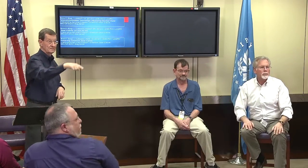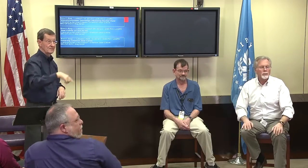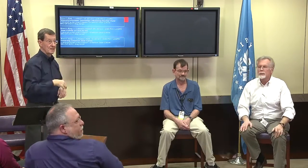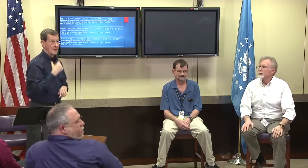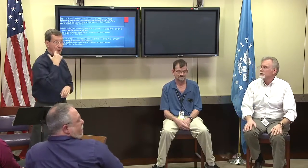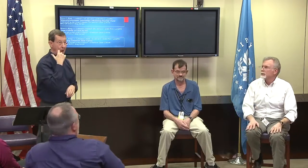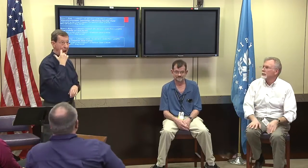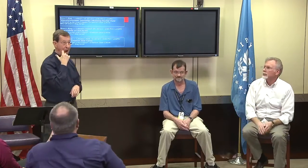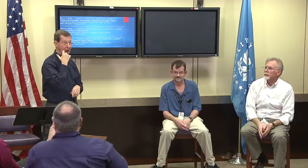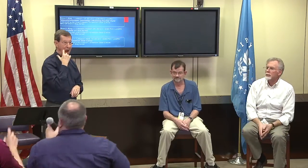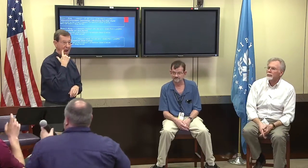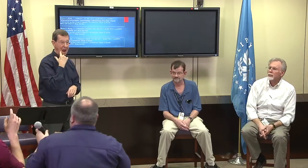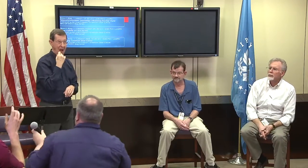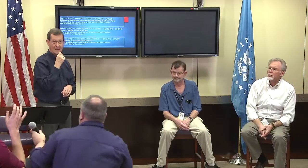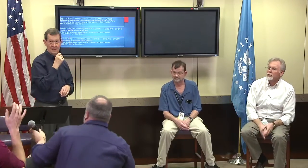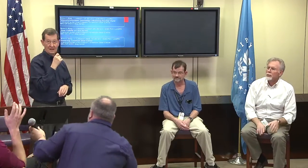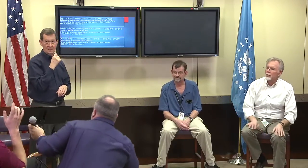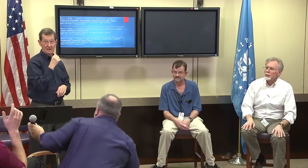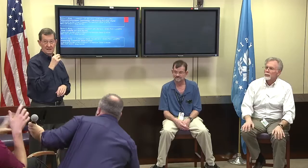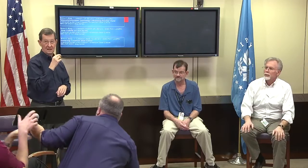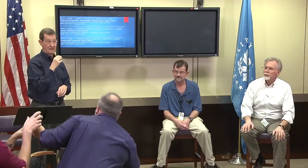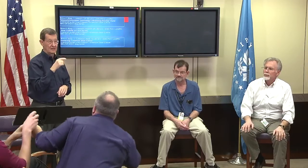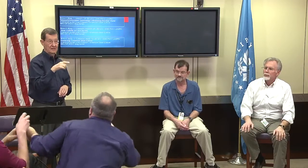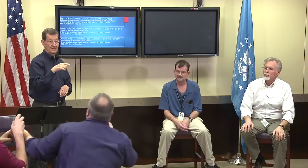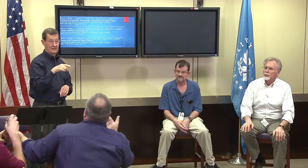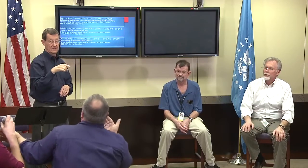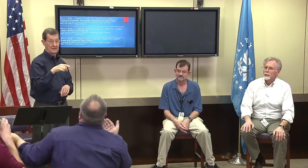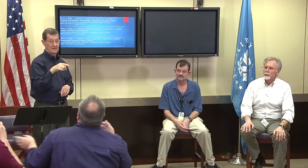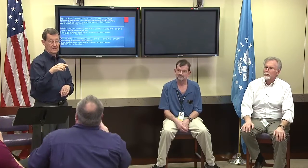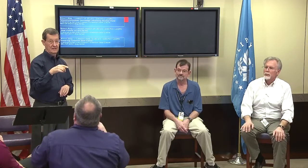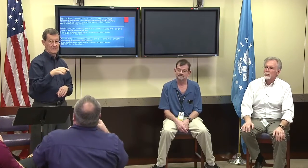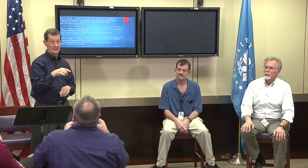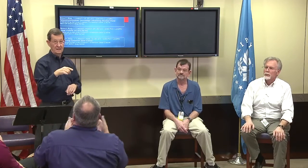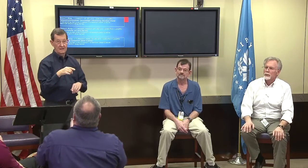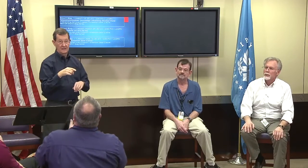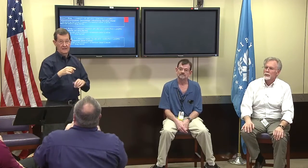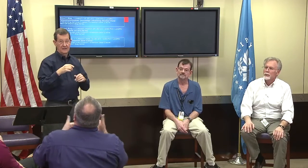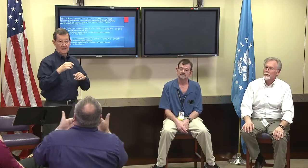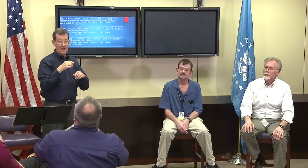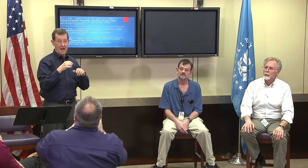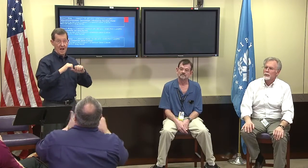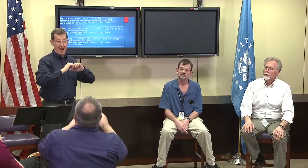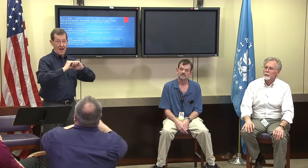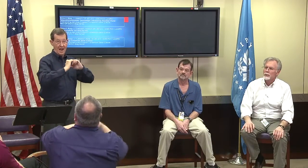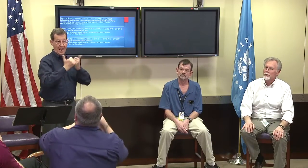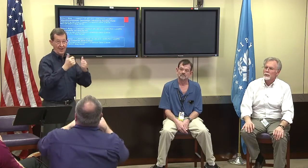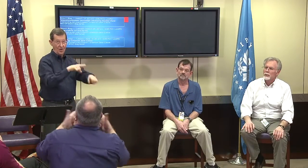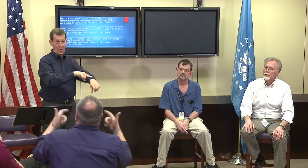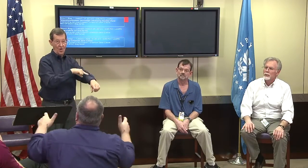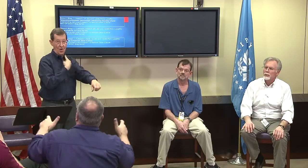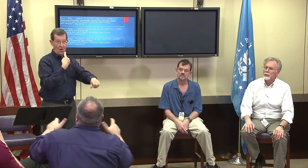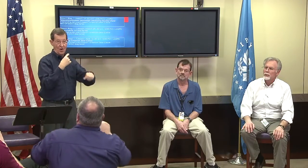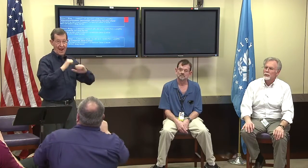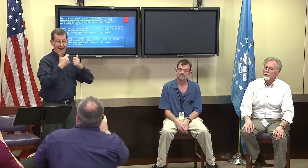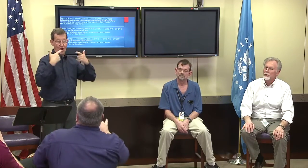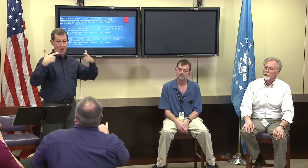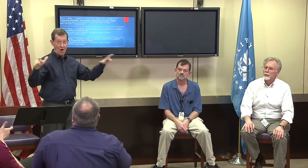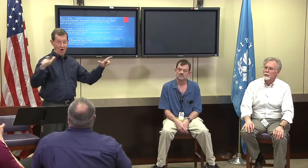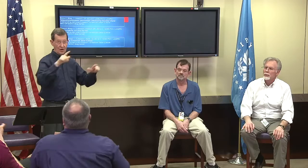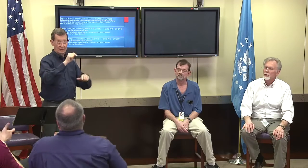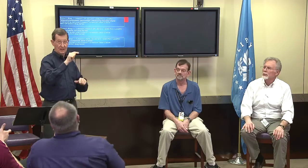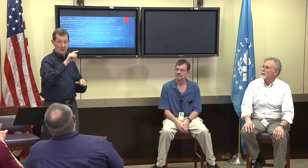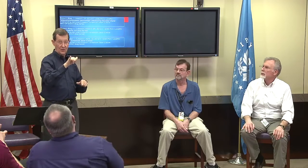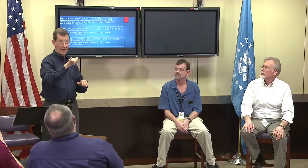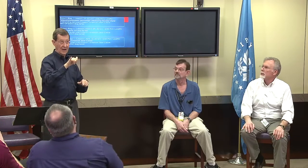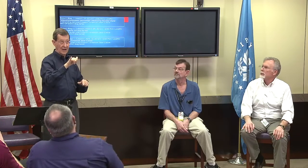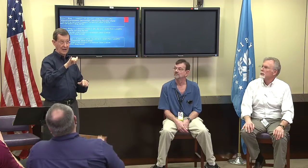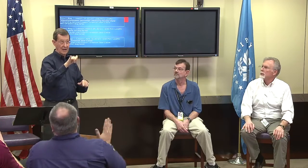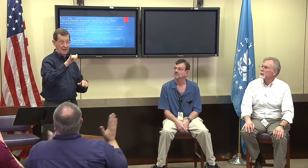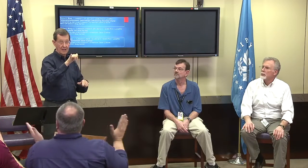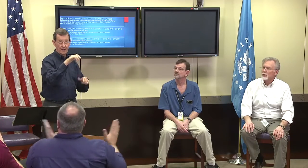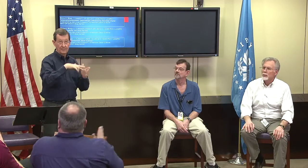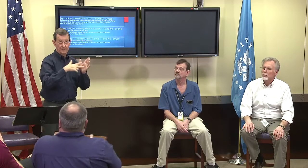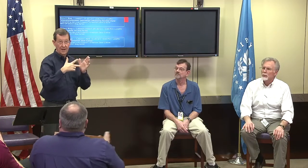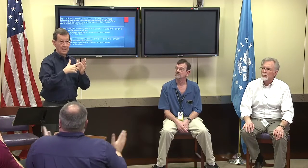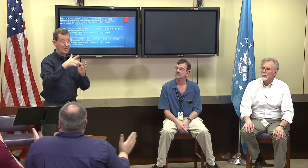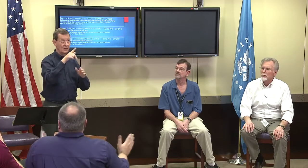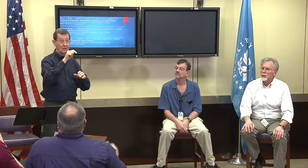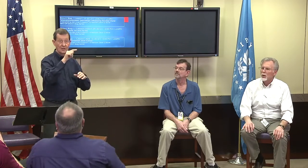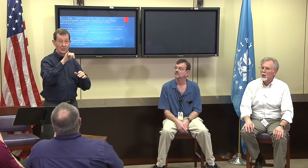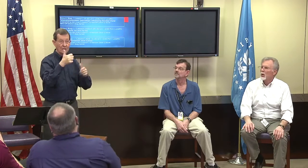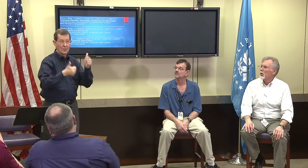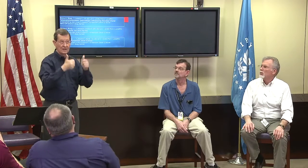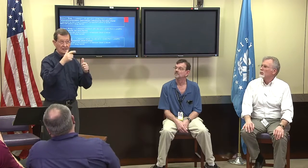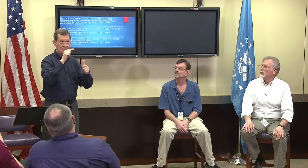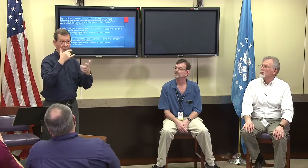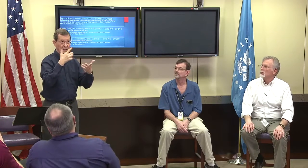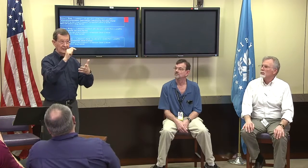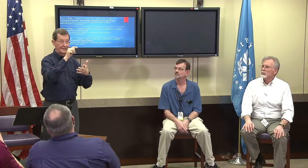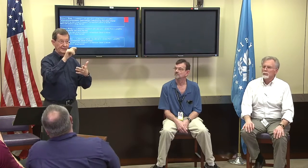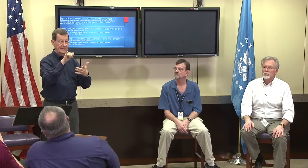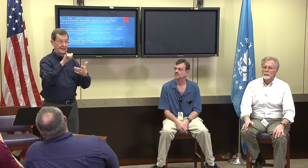How large will be how large .